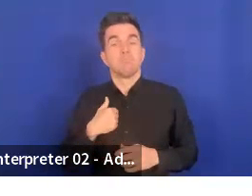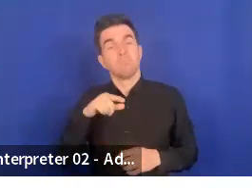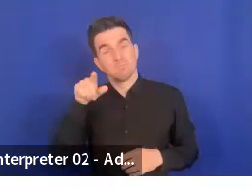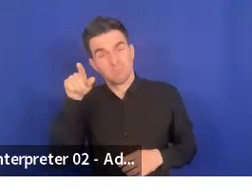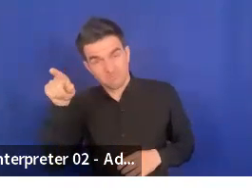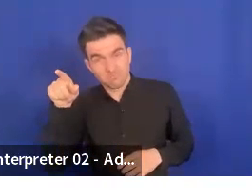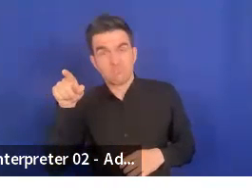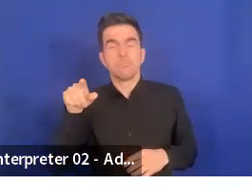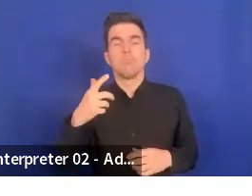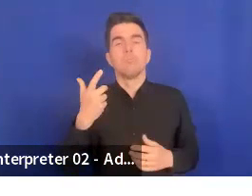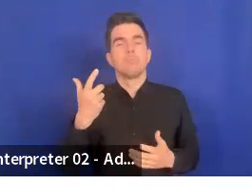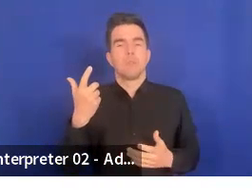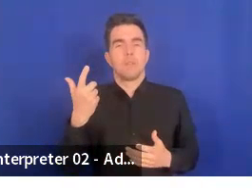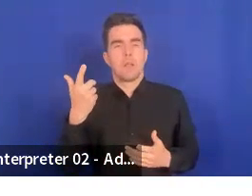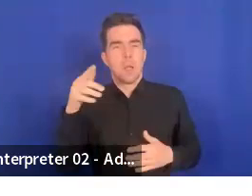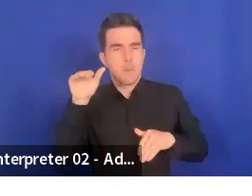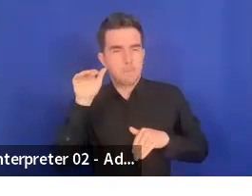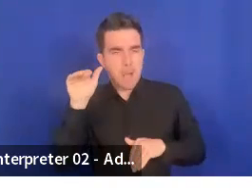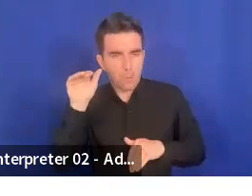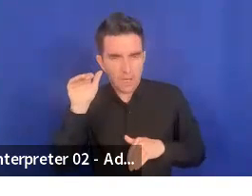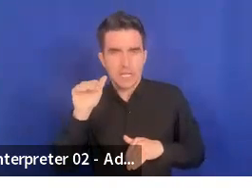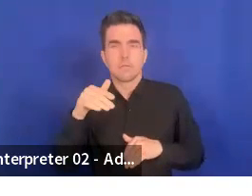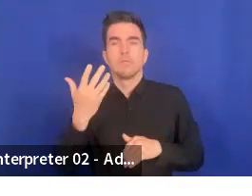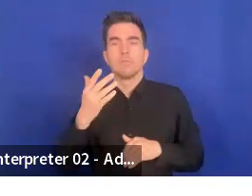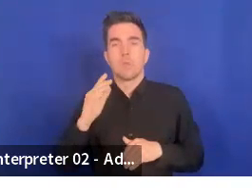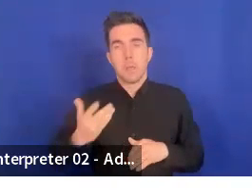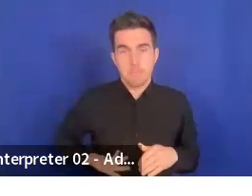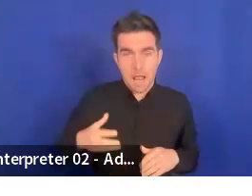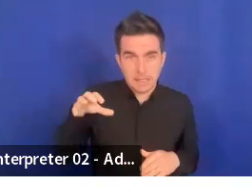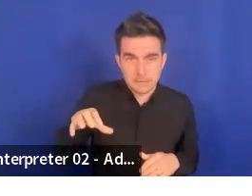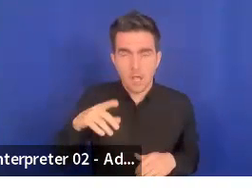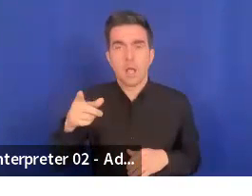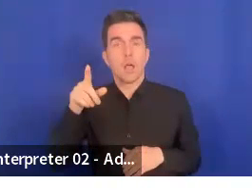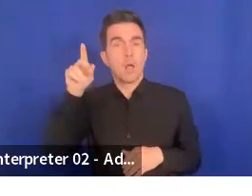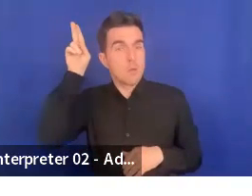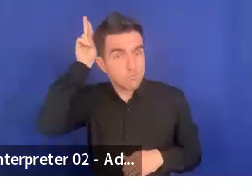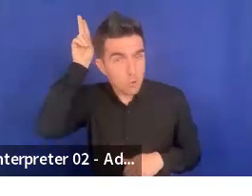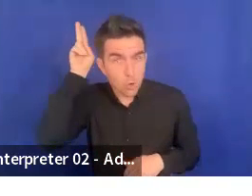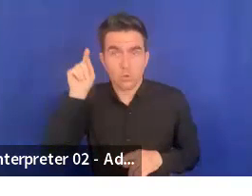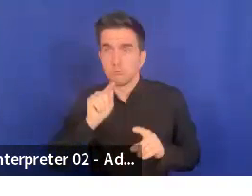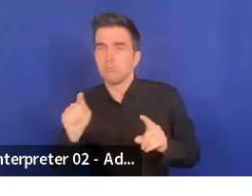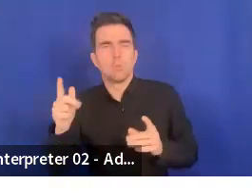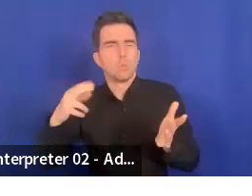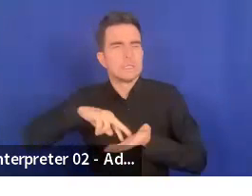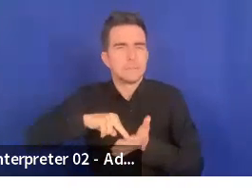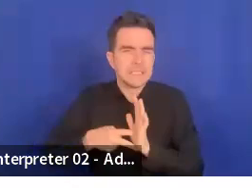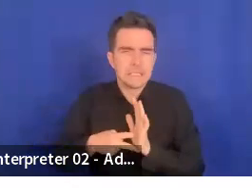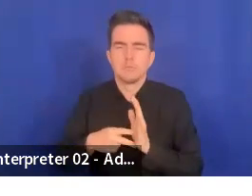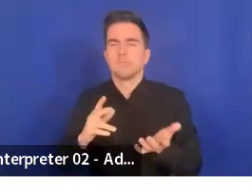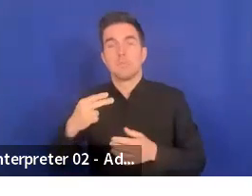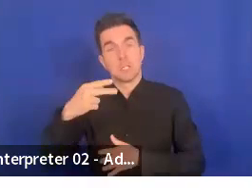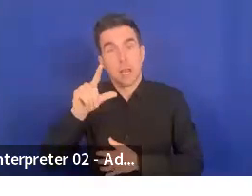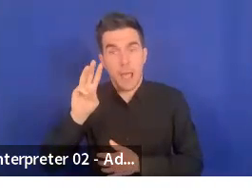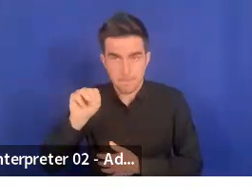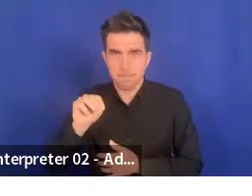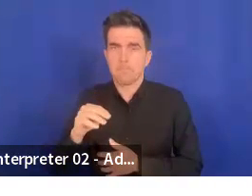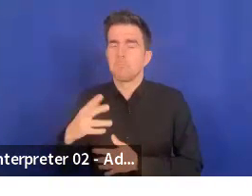us, as advocates, but as other stakeholders to make our voices heard, to go back to our